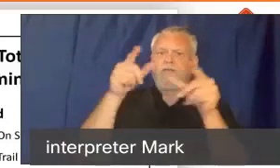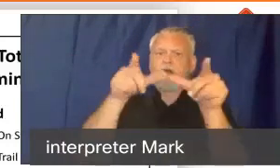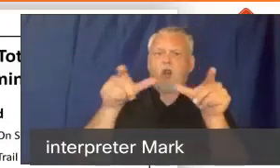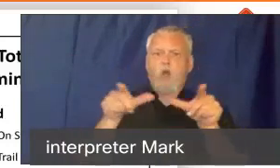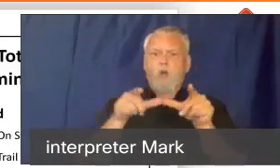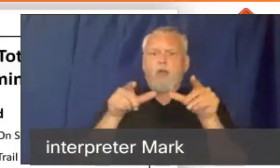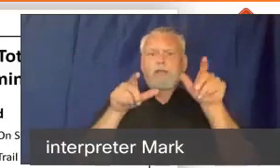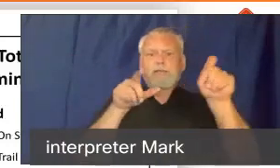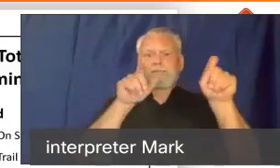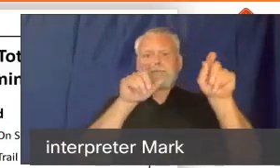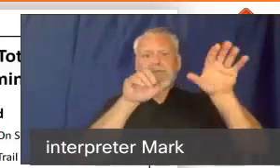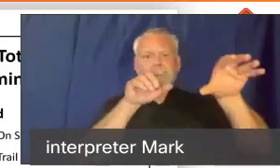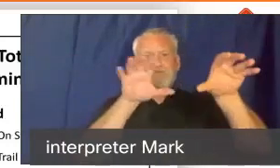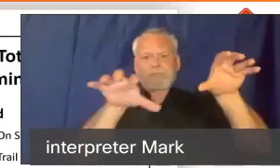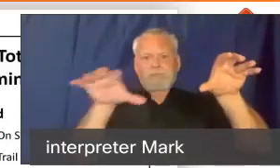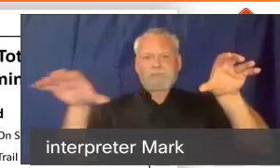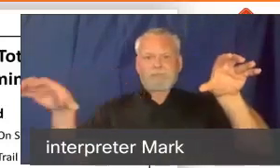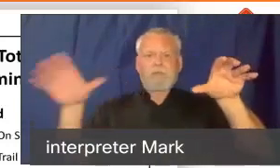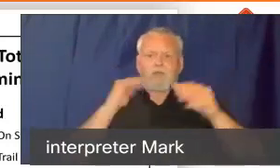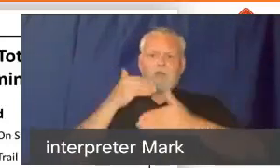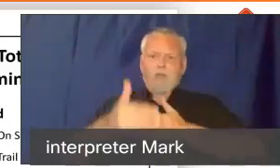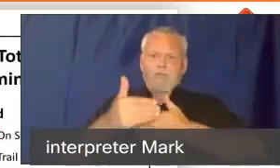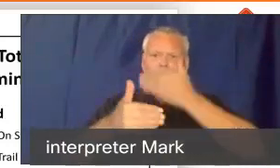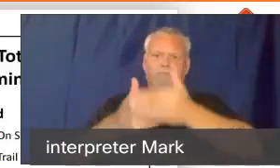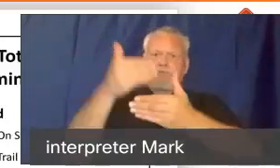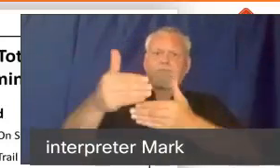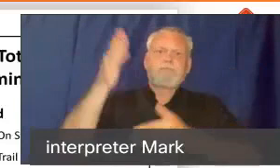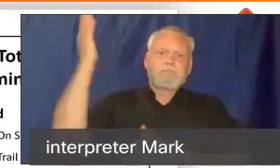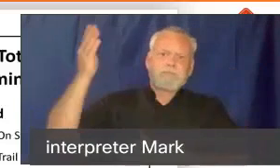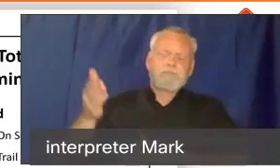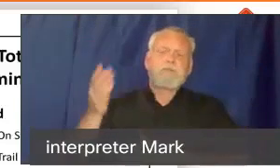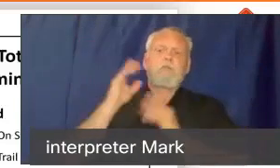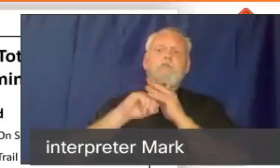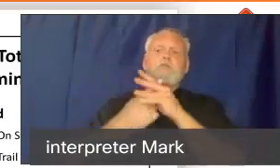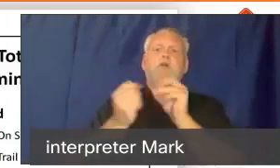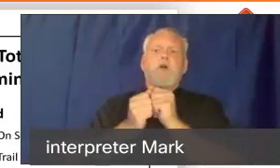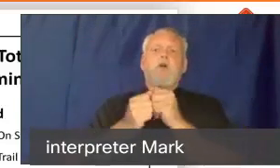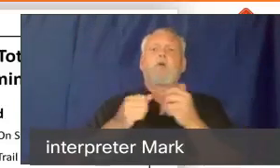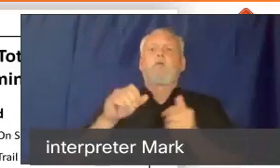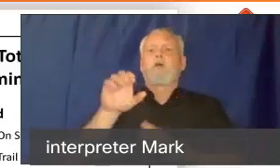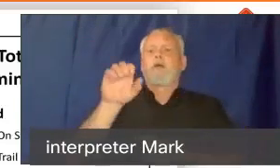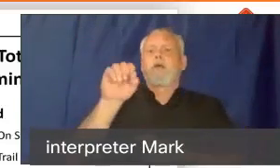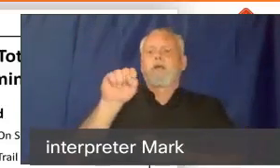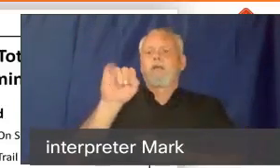That we'll be visiting as we kind of go through the presentation. We'll start with the signalize intersections, which are these stars.